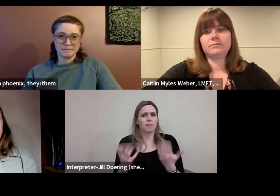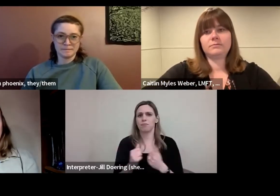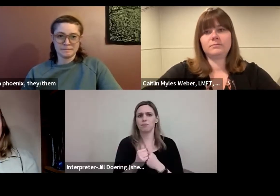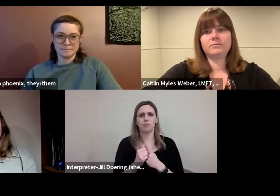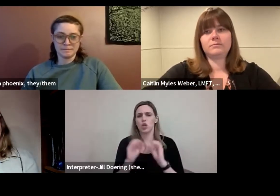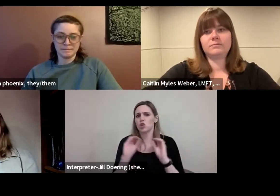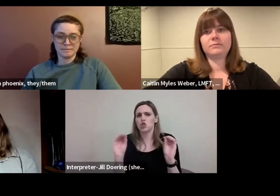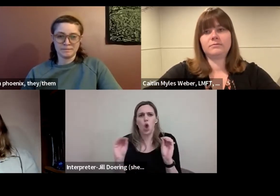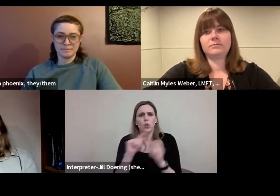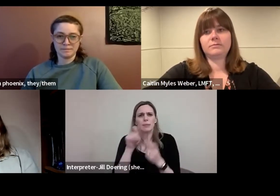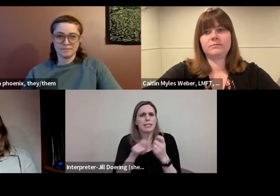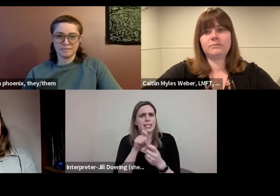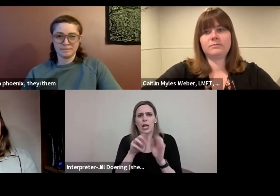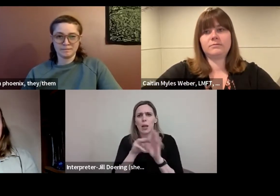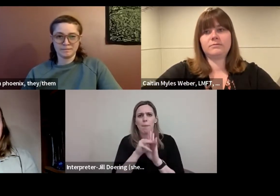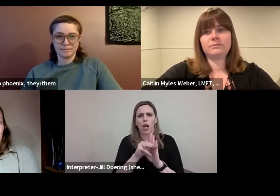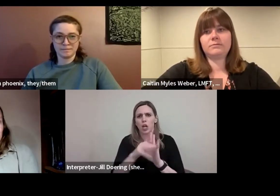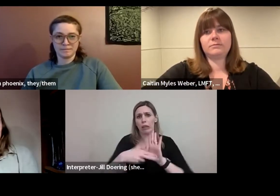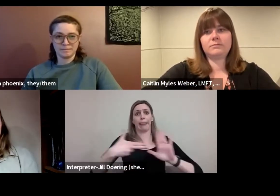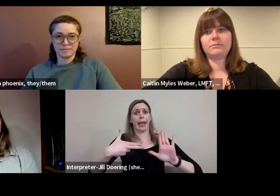that you would find if you wanna say commercially.